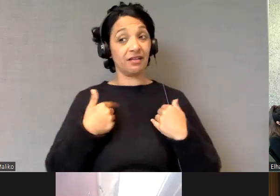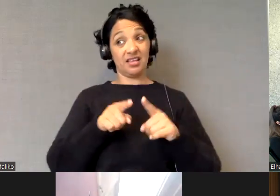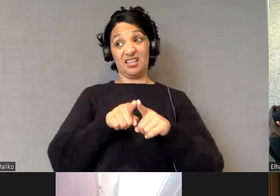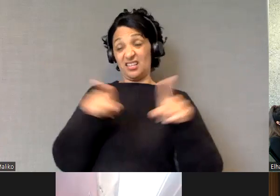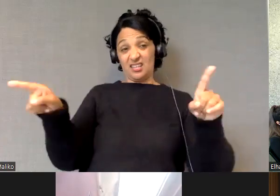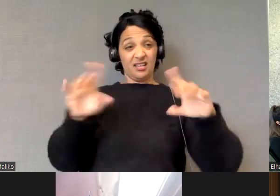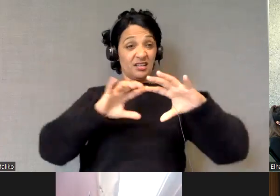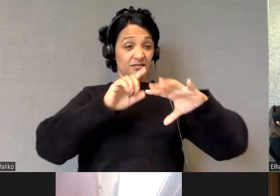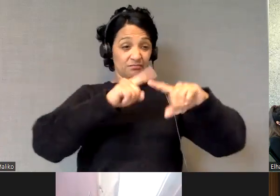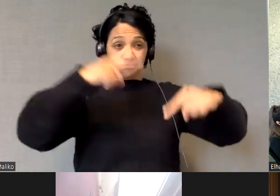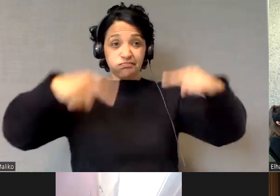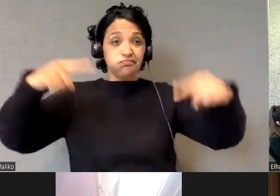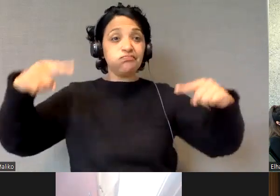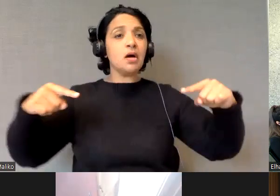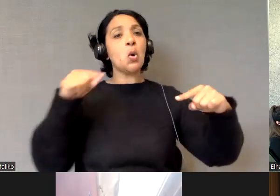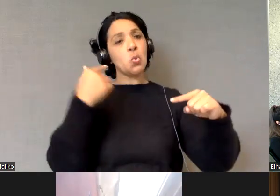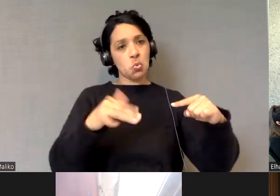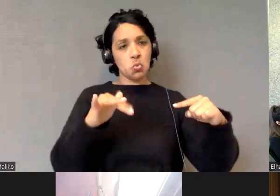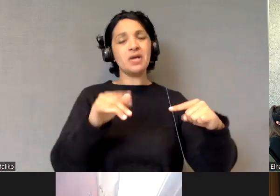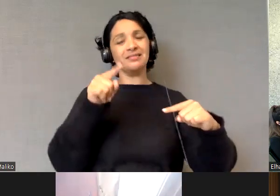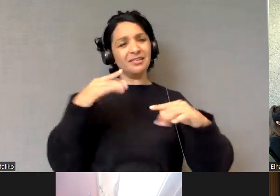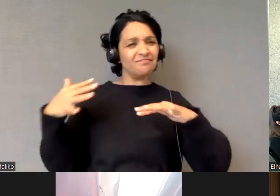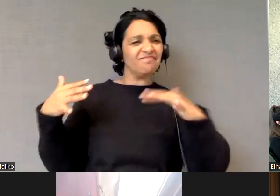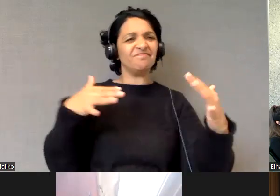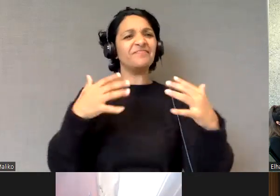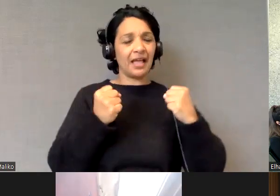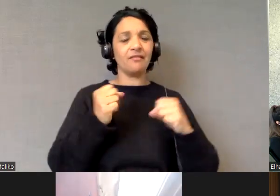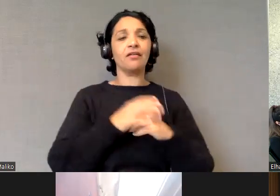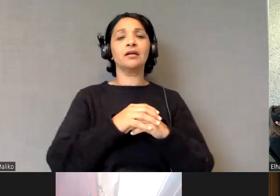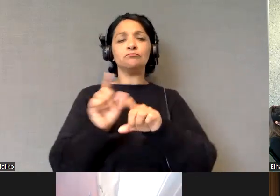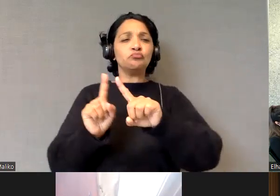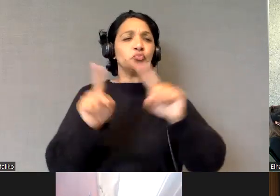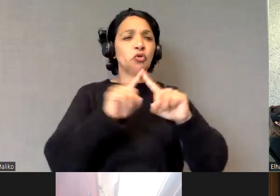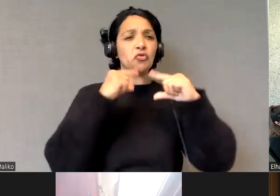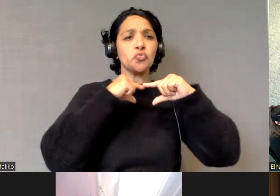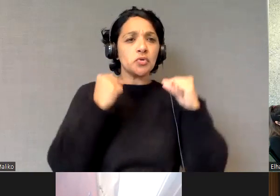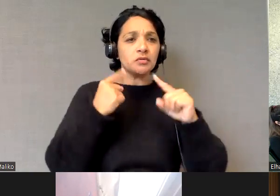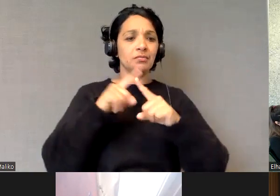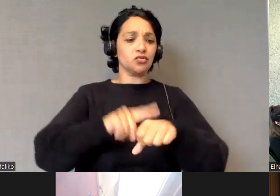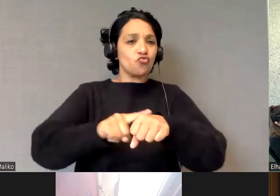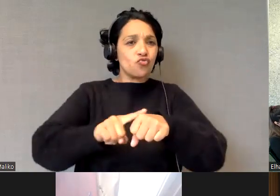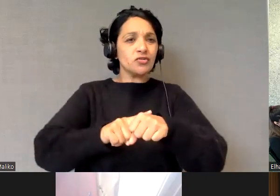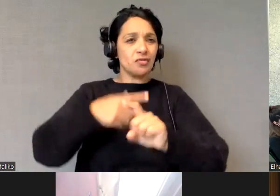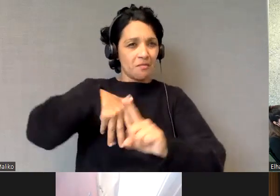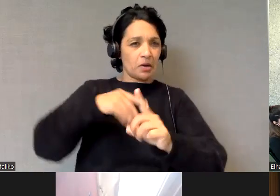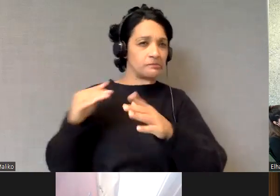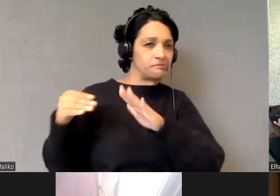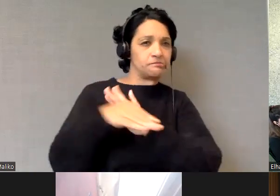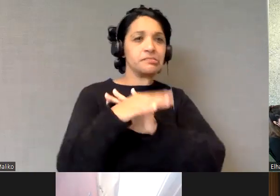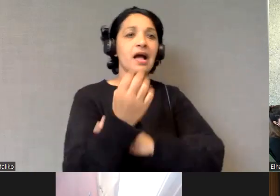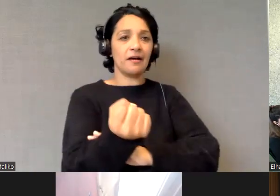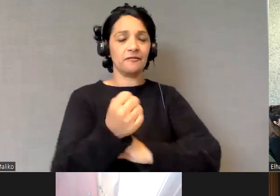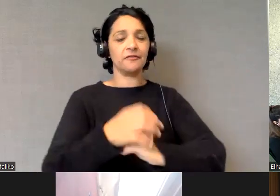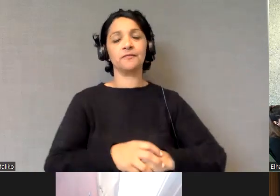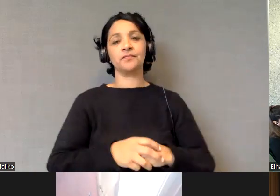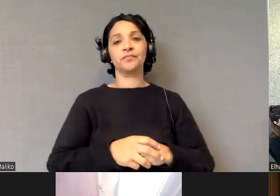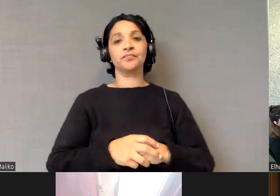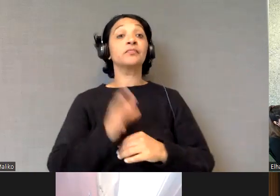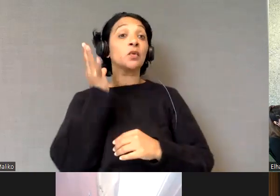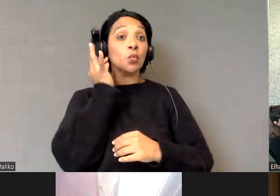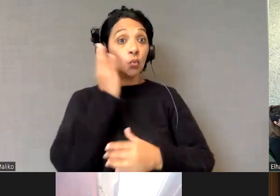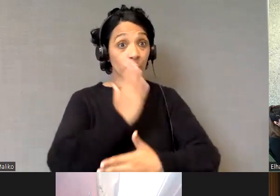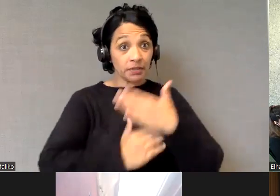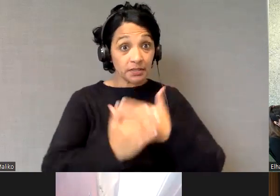are religious and racial backgrounds, the status of women with disabilities their issues